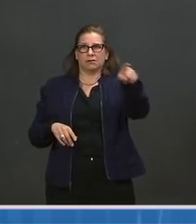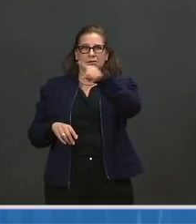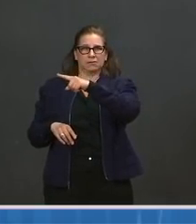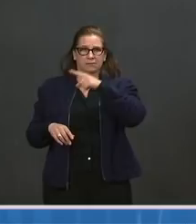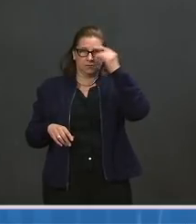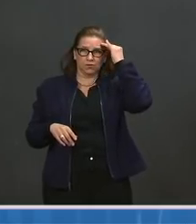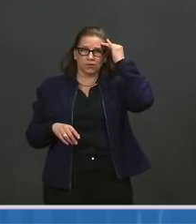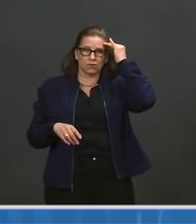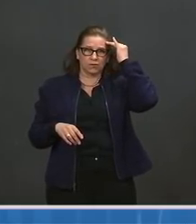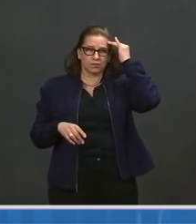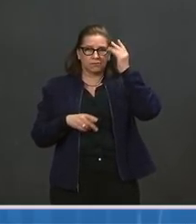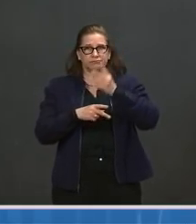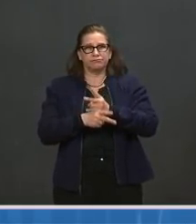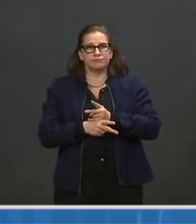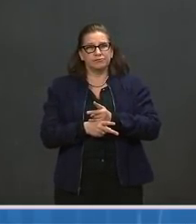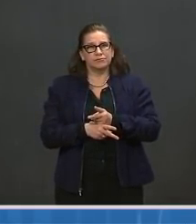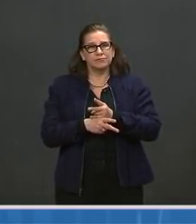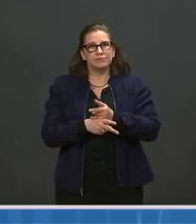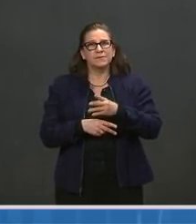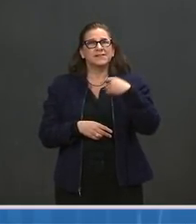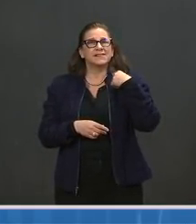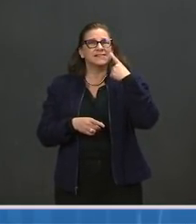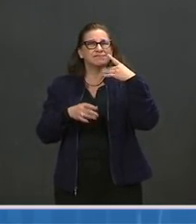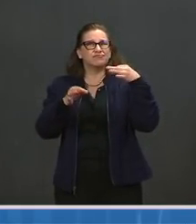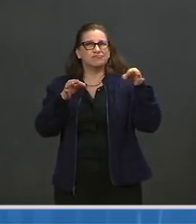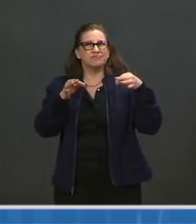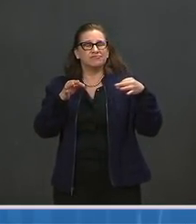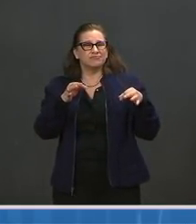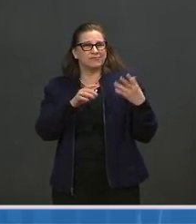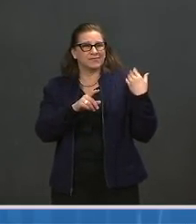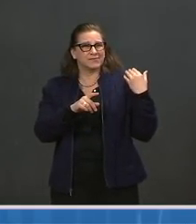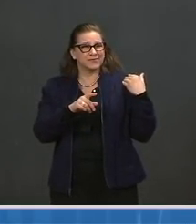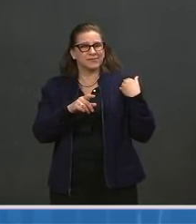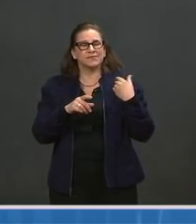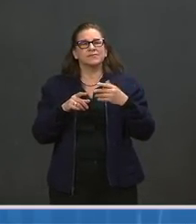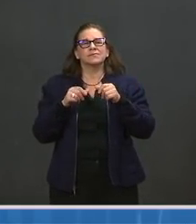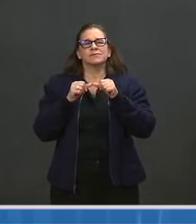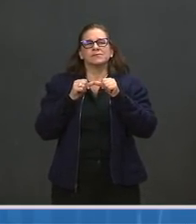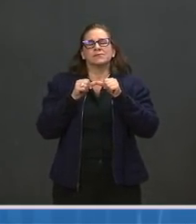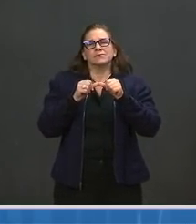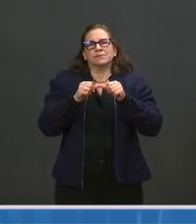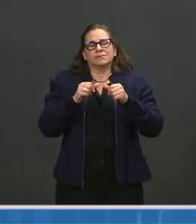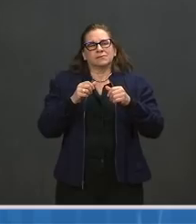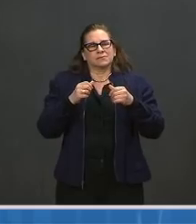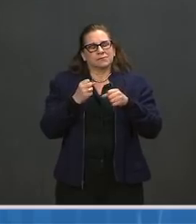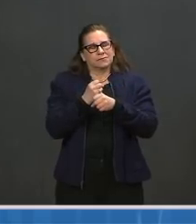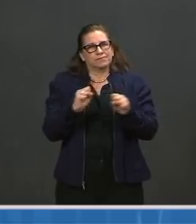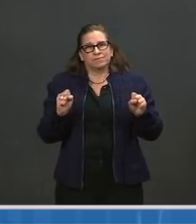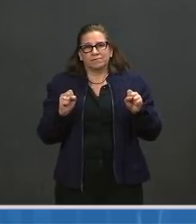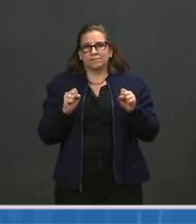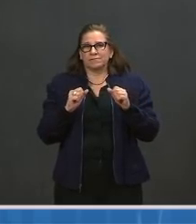the continued relaxation of prevention measures while cases are still high, and while concerning variants